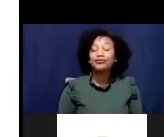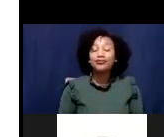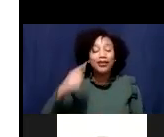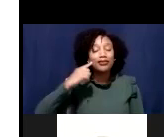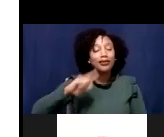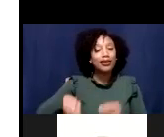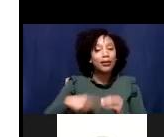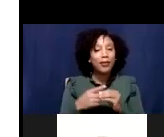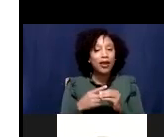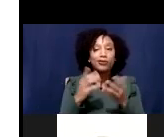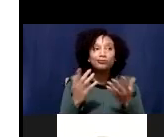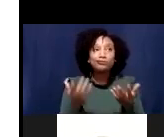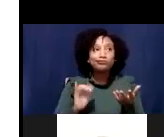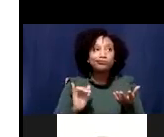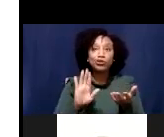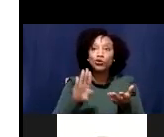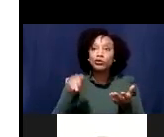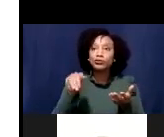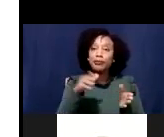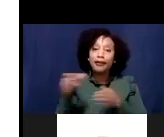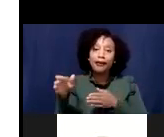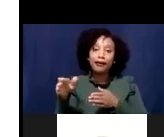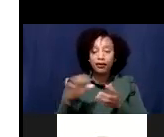as your spending plan on how you will spend the grant funds.